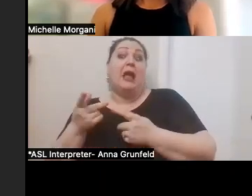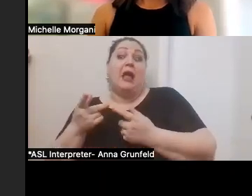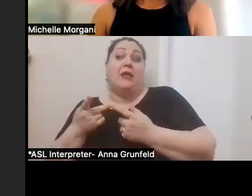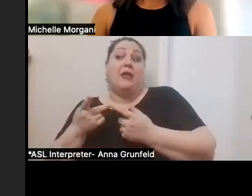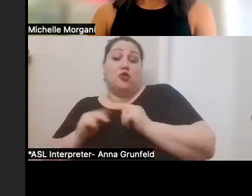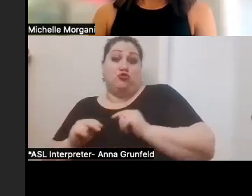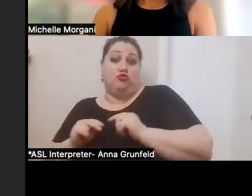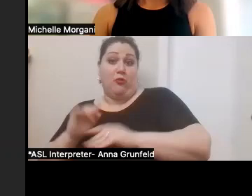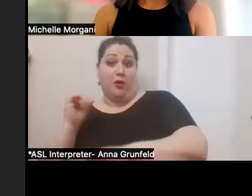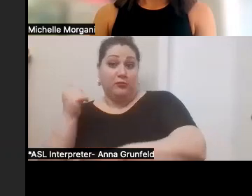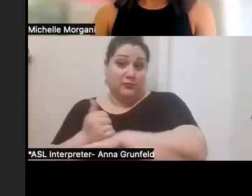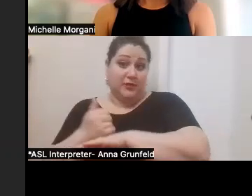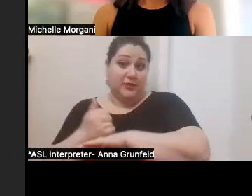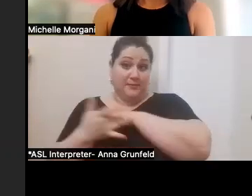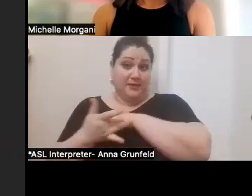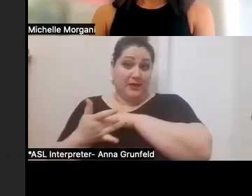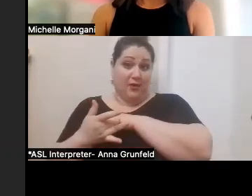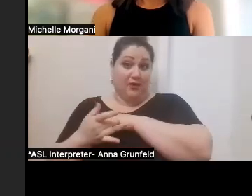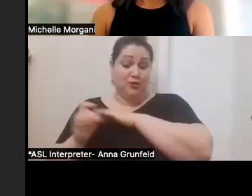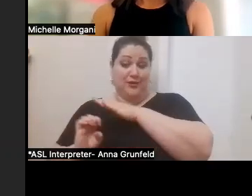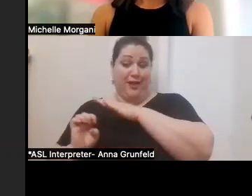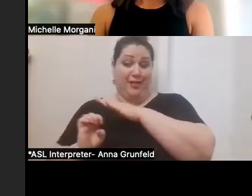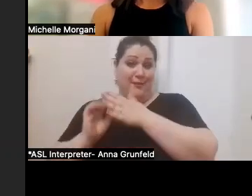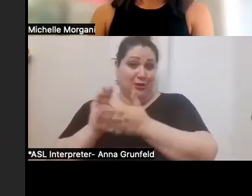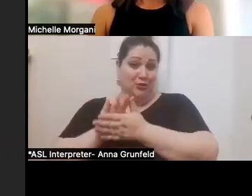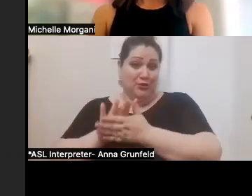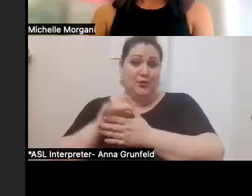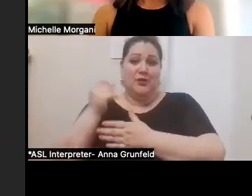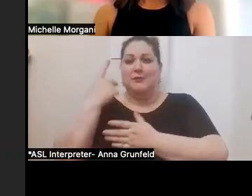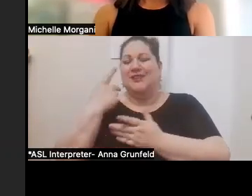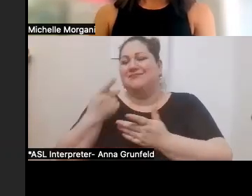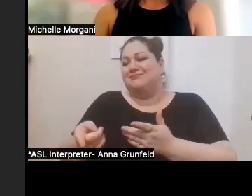school but for whatever reason, Peter didn't use it at that time.